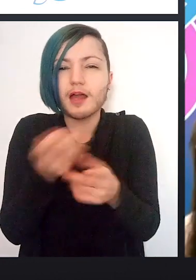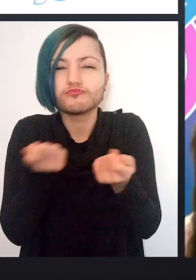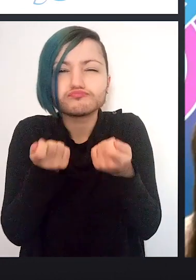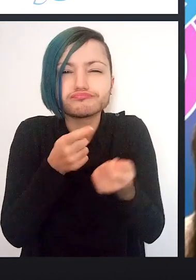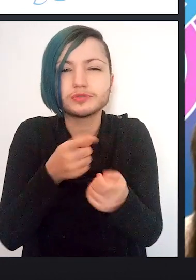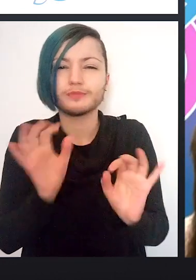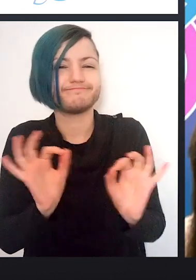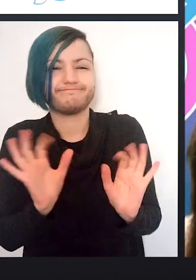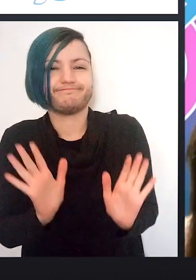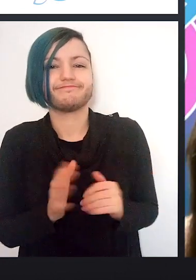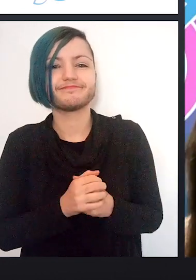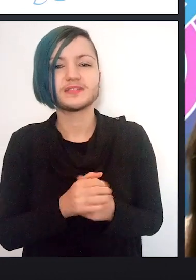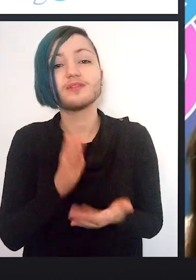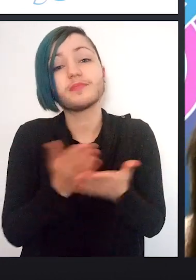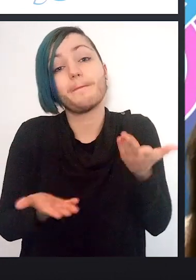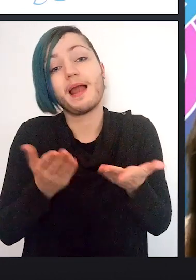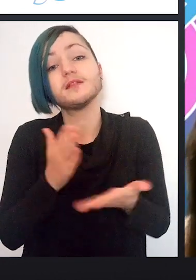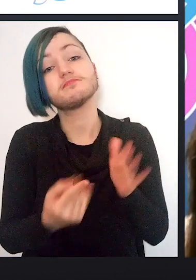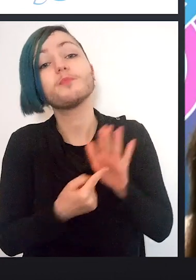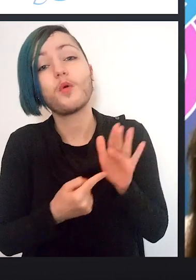So it is about that balance and I know that you've known